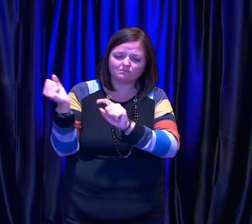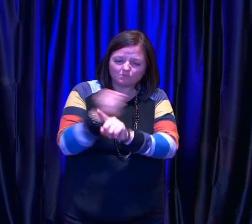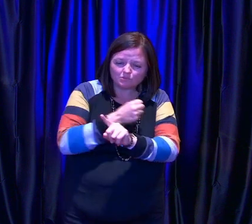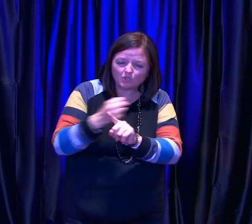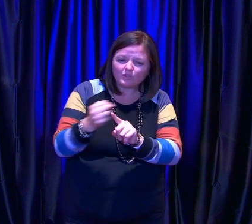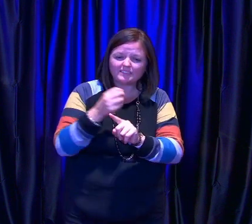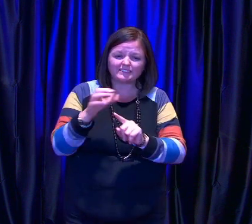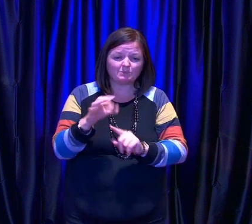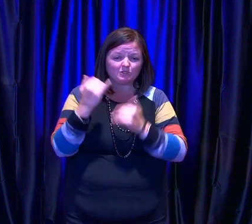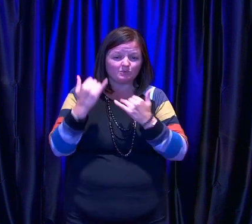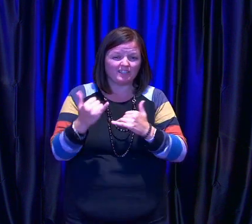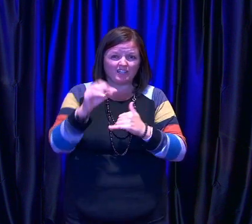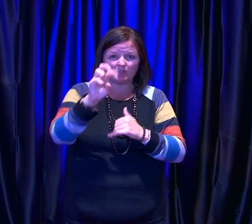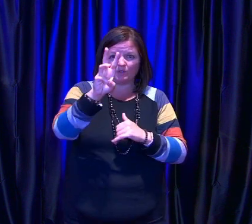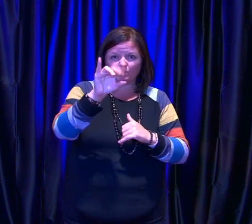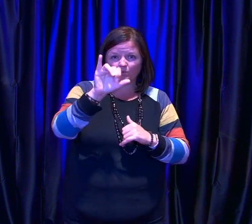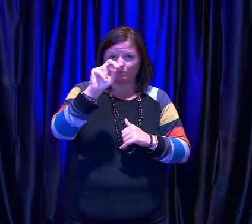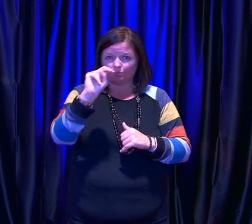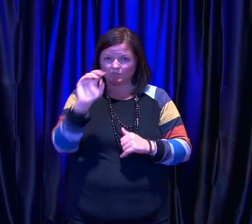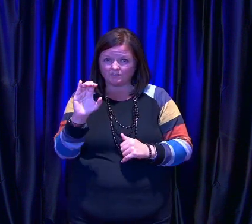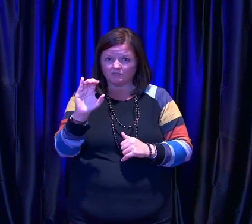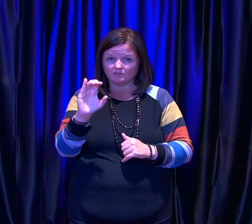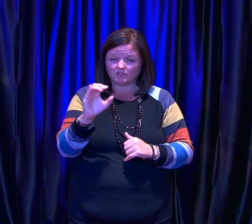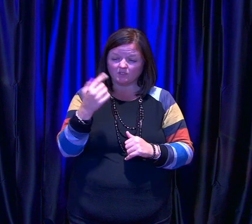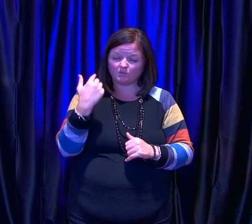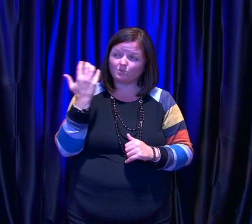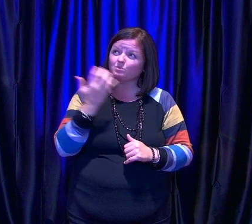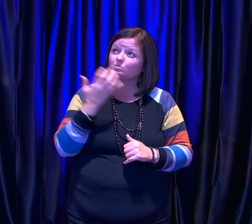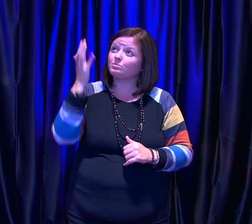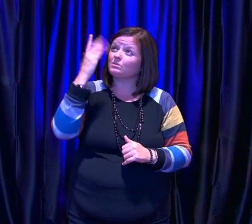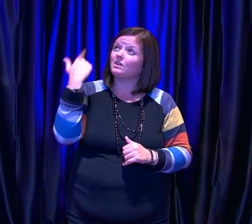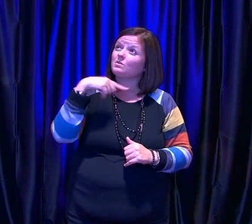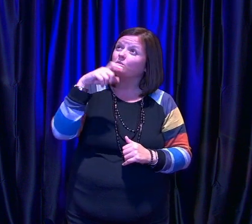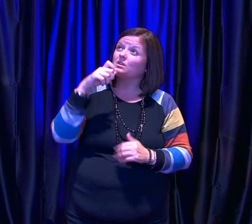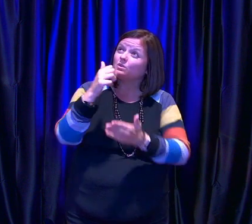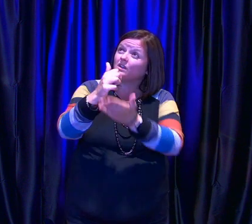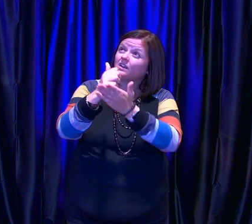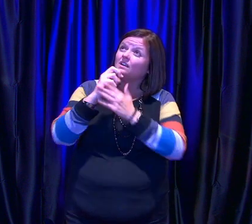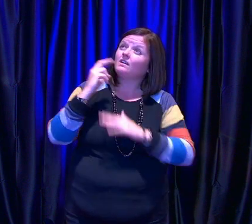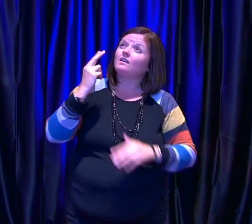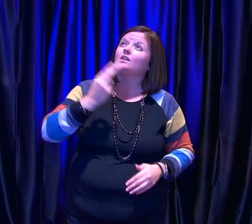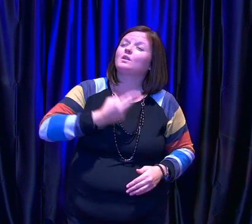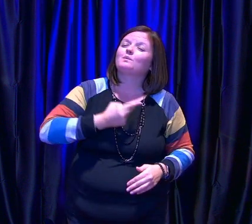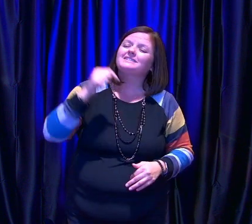now in wisconsin oh God we need you to help us in this country